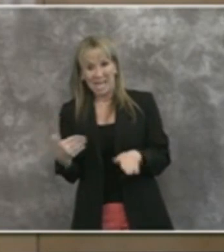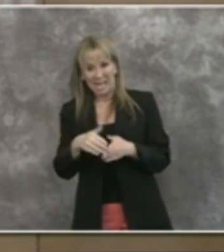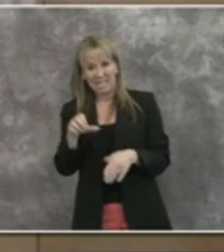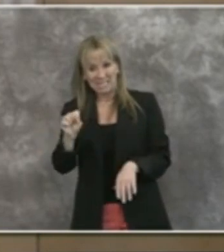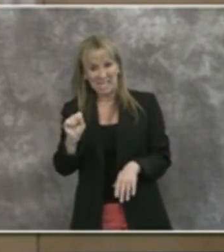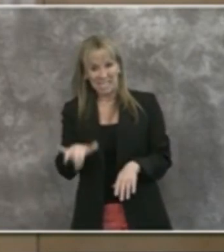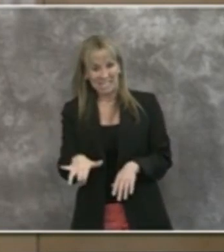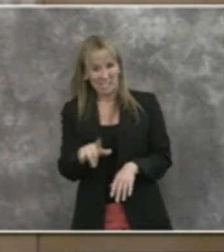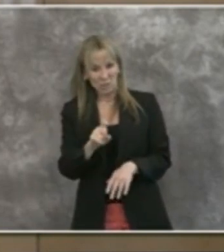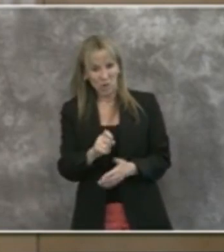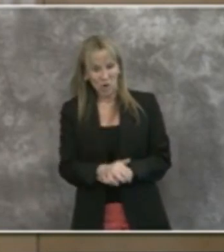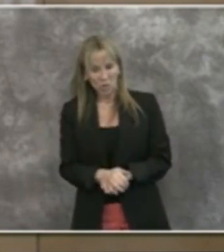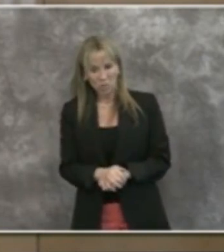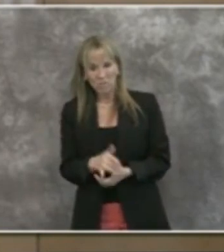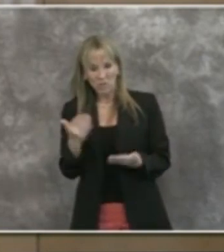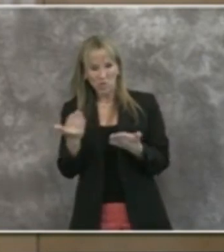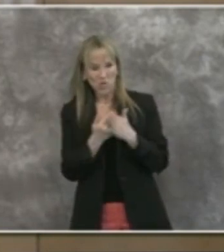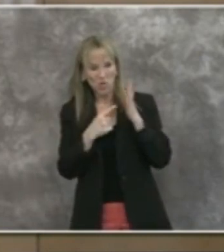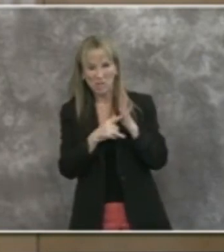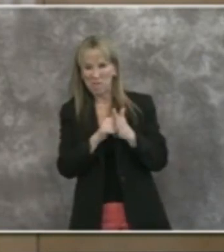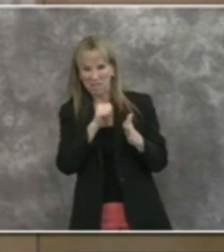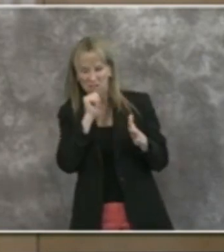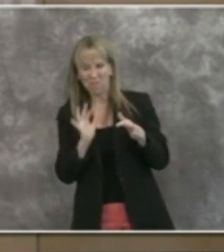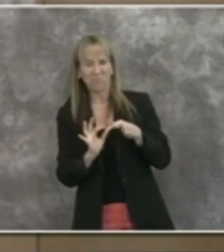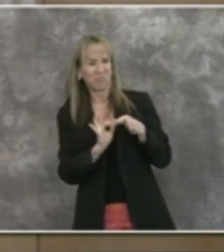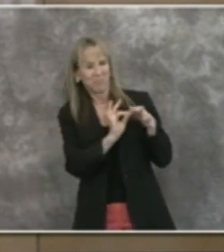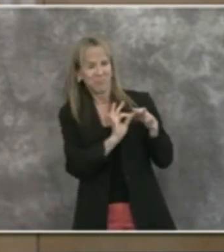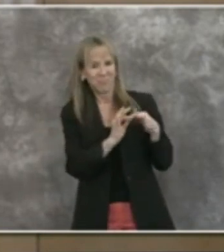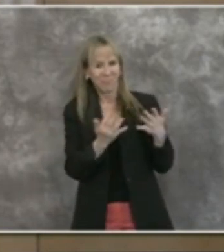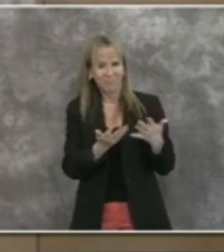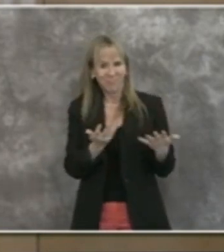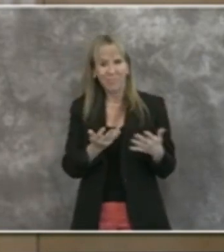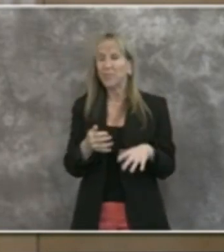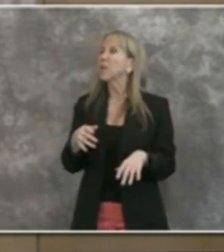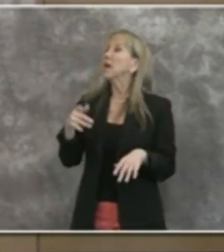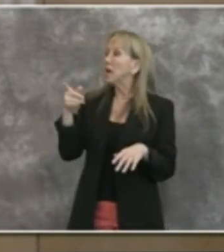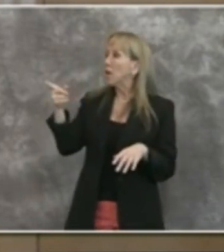ADDRESS IT BY DISSEMINATING A FACIAL COVERING. 2 INDIVIDUALS